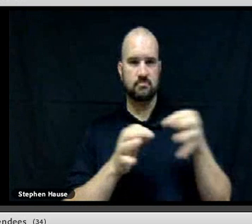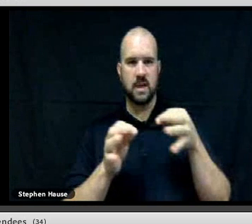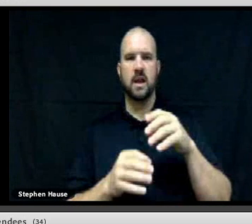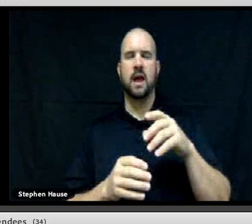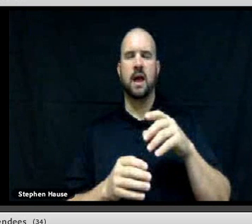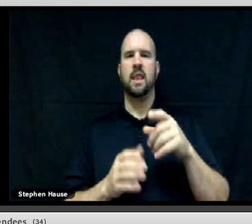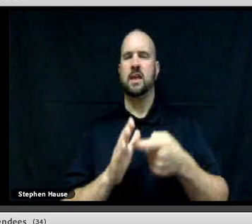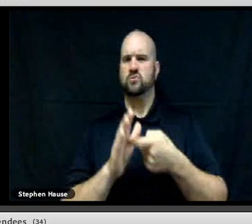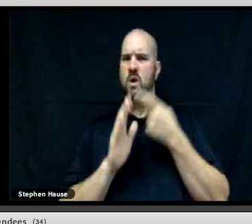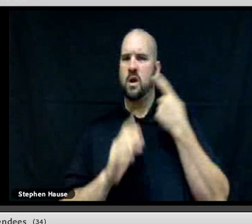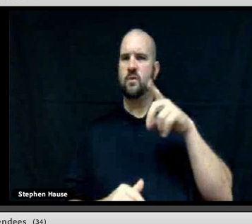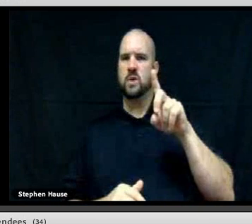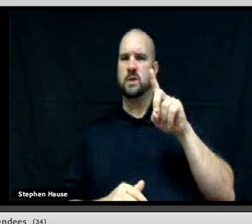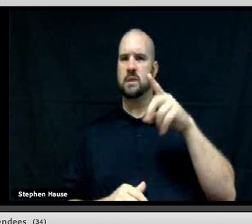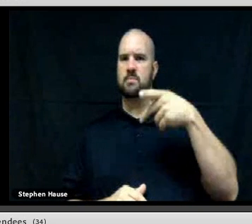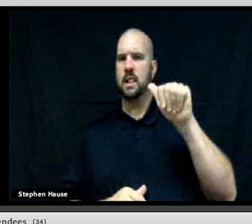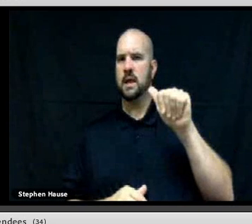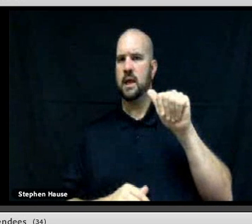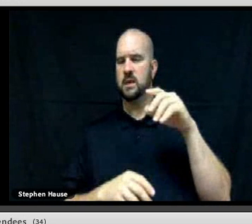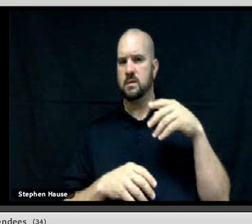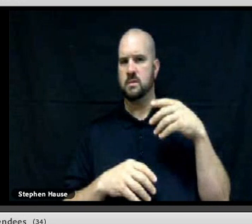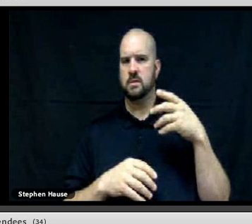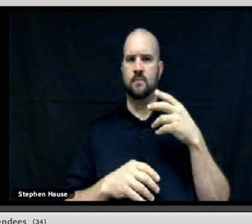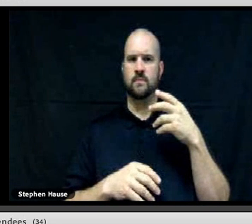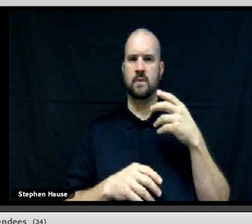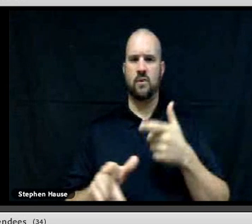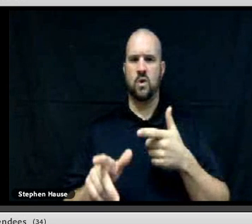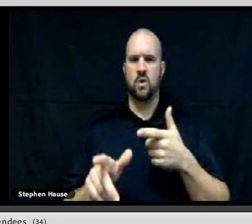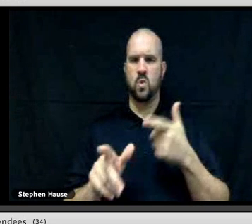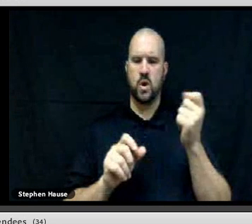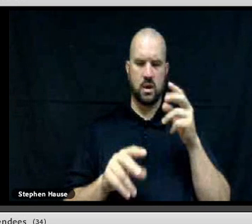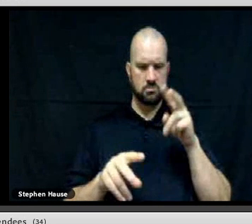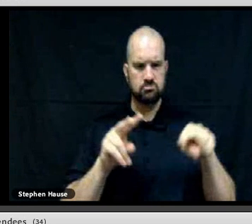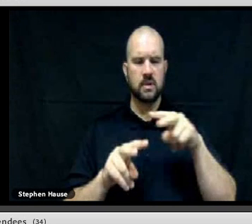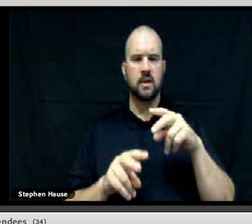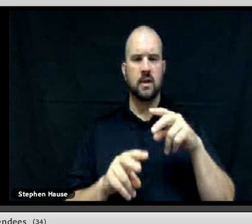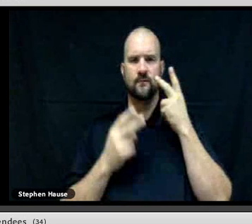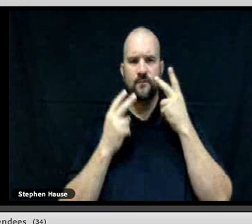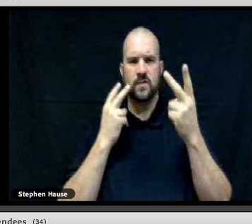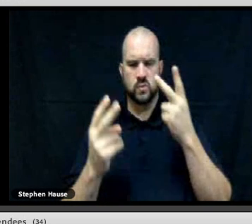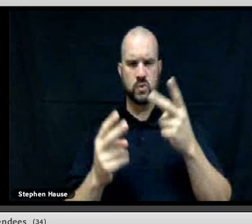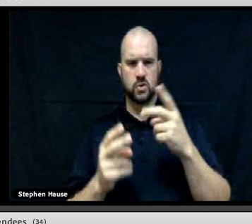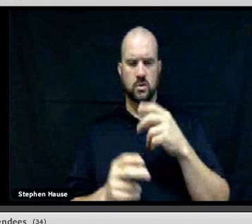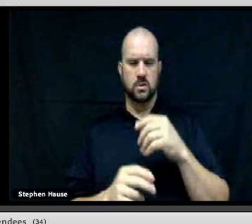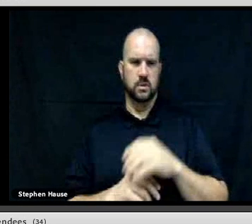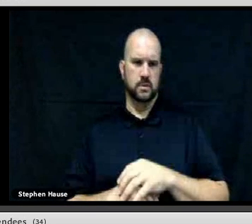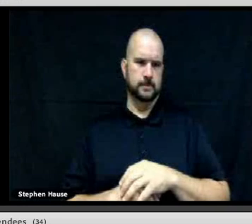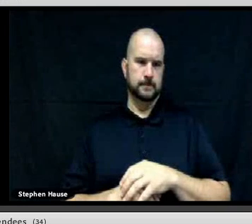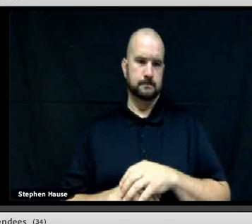reference to the copyright stats of that item. It also makes it useful for users who are looking for things that are in public domain